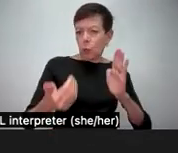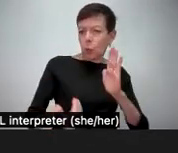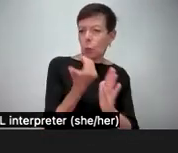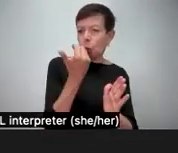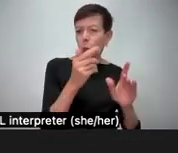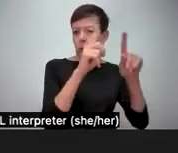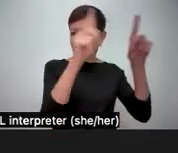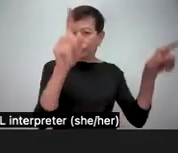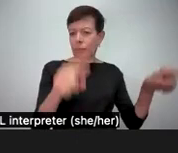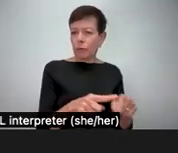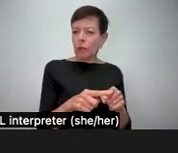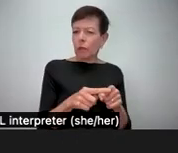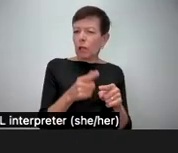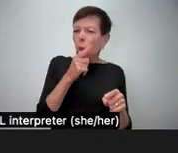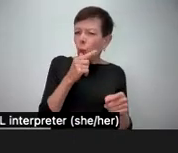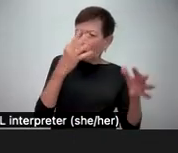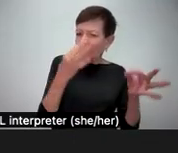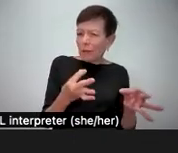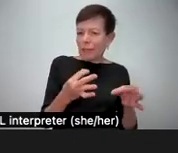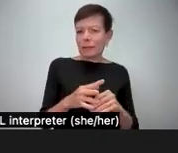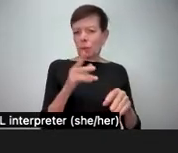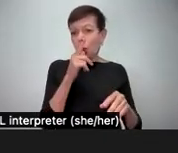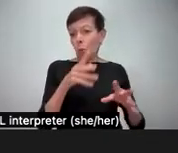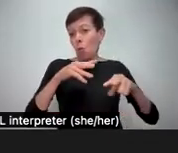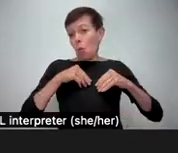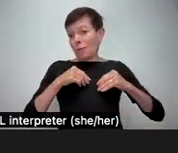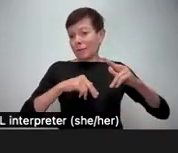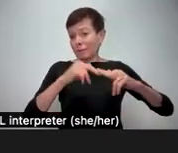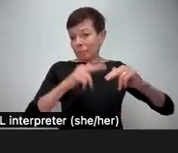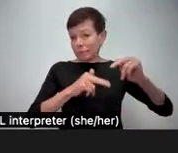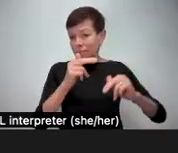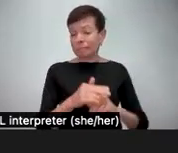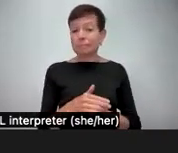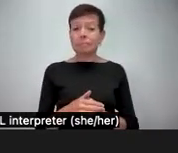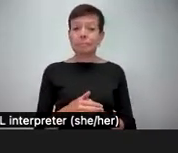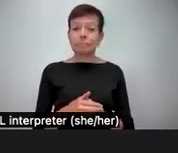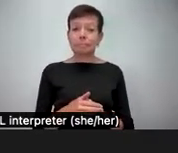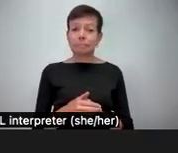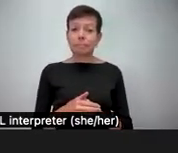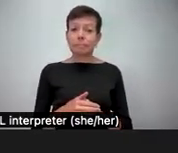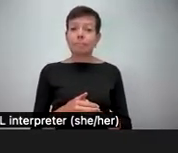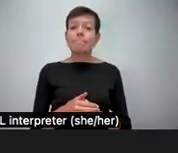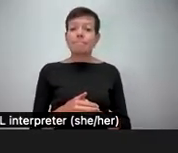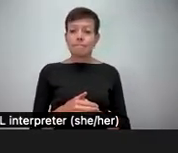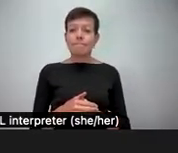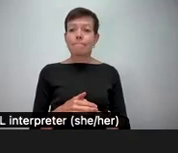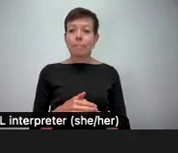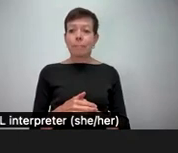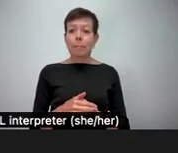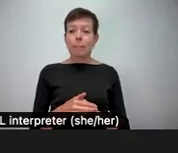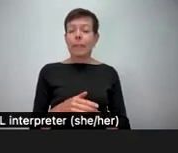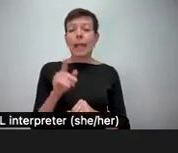going to make? Excuse me, anti-graffiti coatings. I'm just going to make a point here about this,